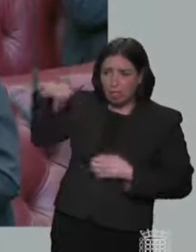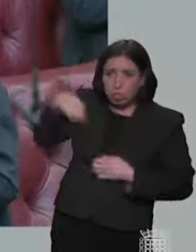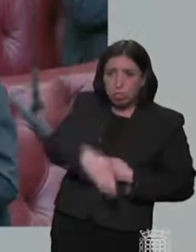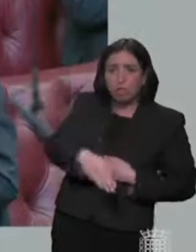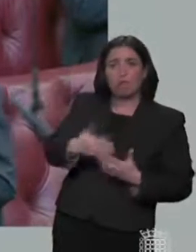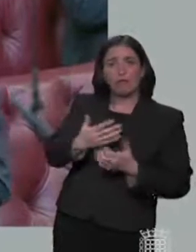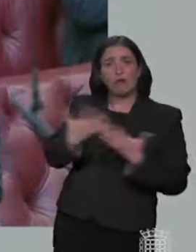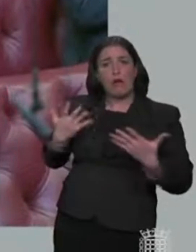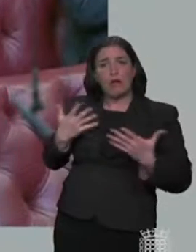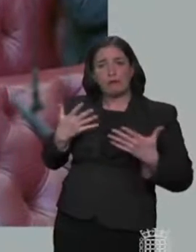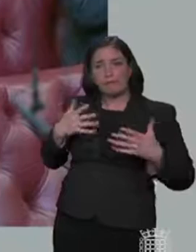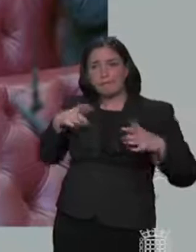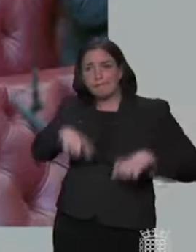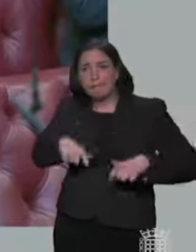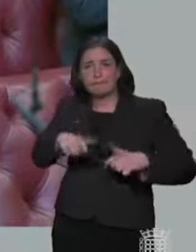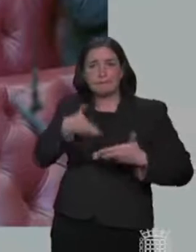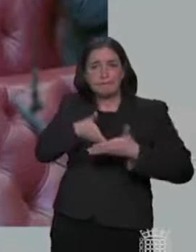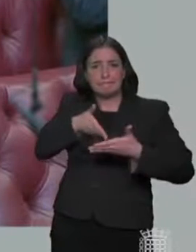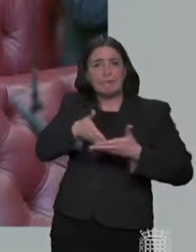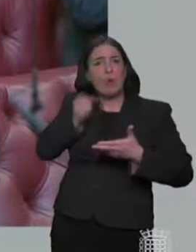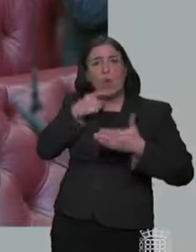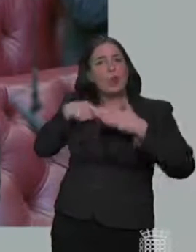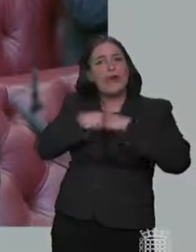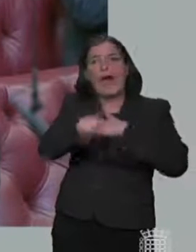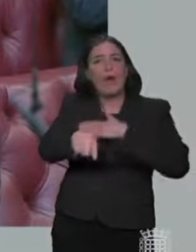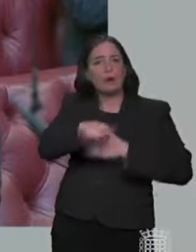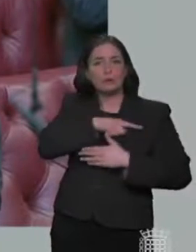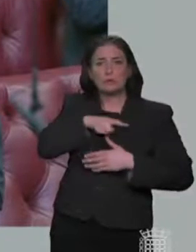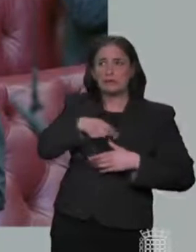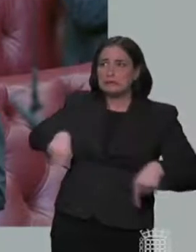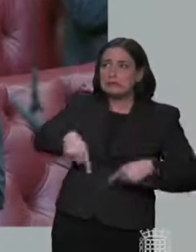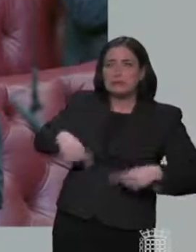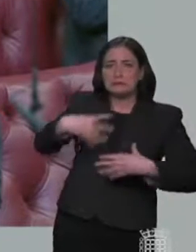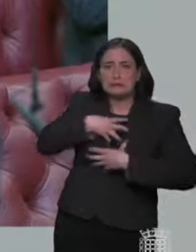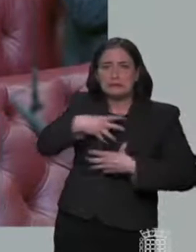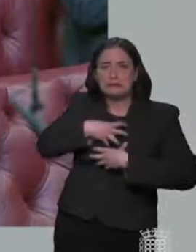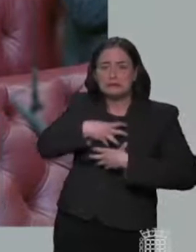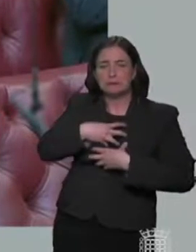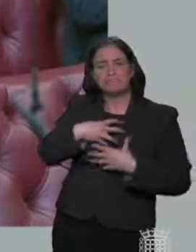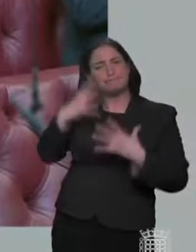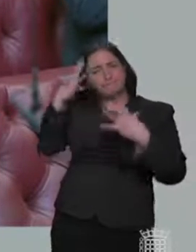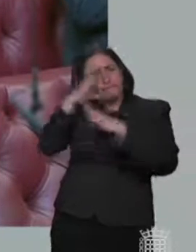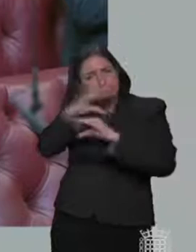it must be stressed that bsl is not everyday english put into sign language but is a language